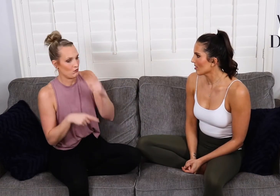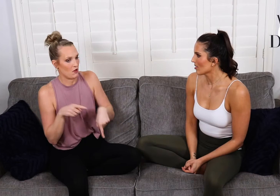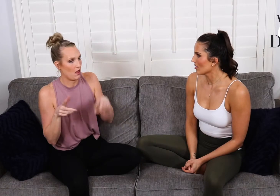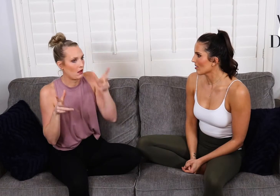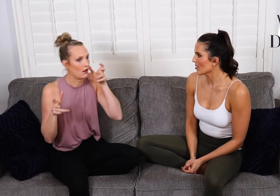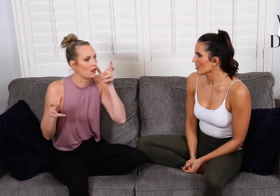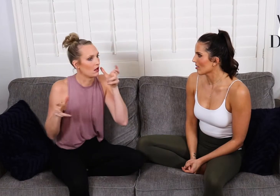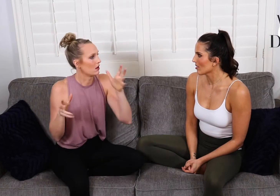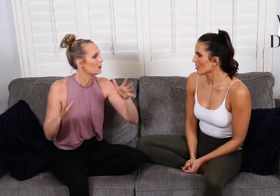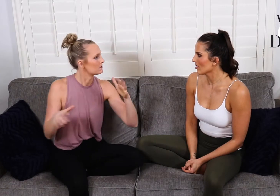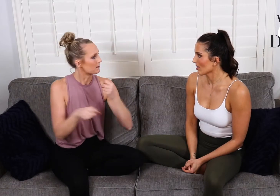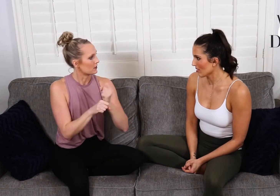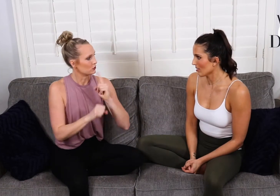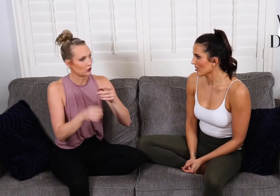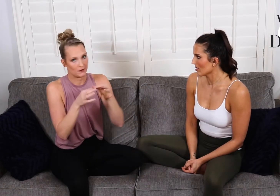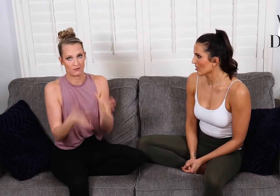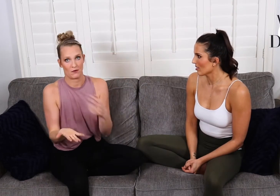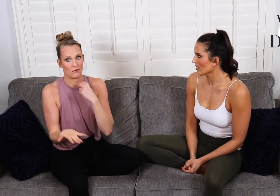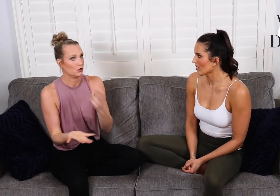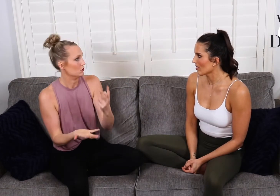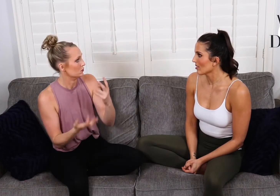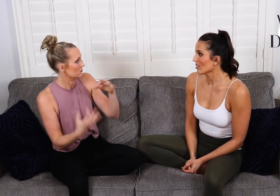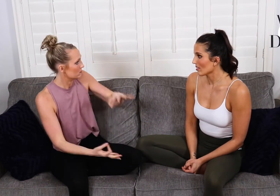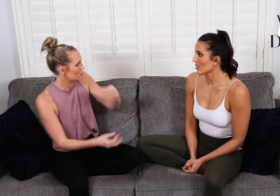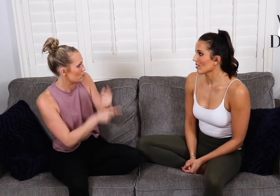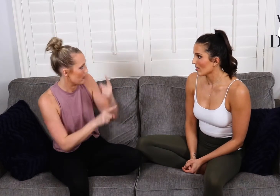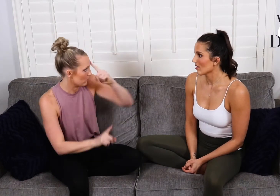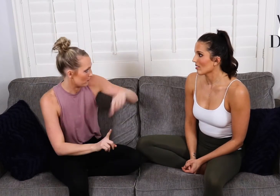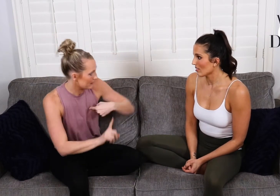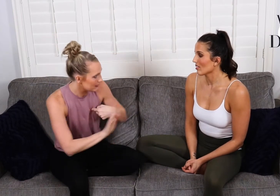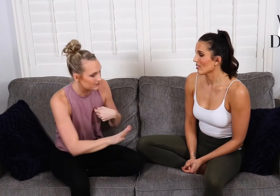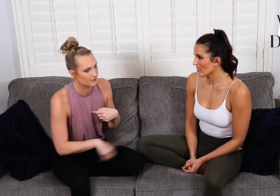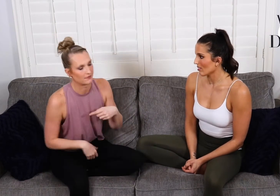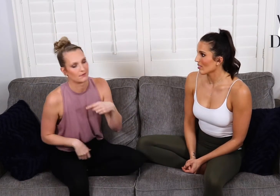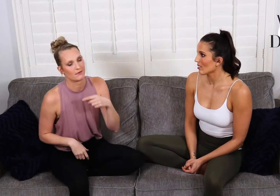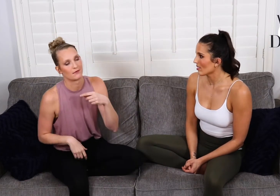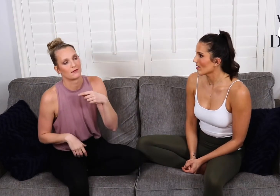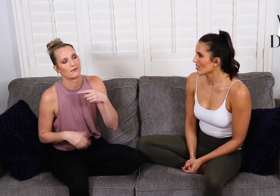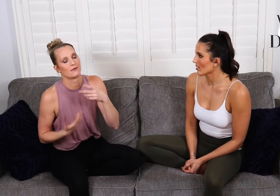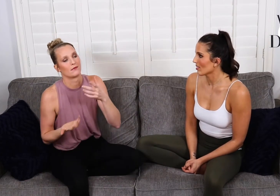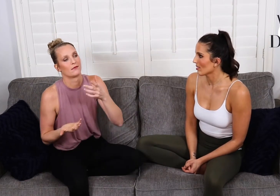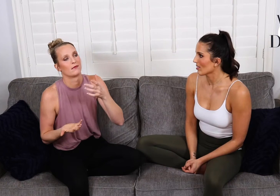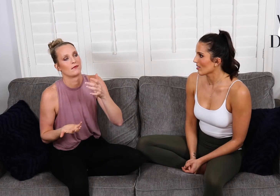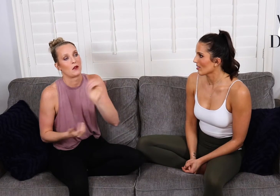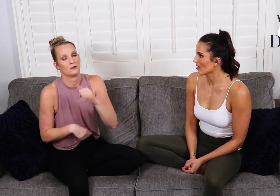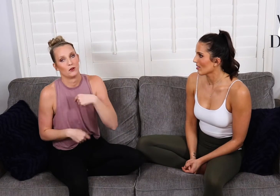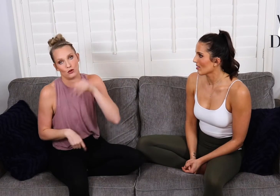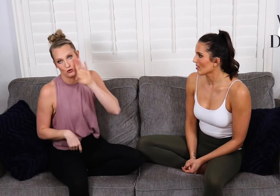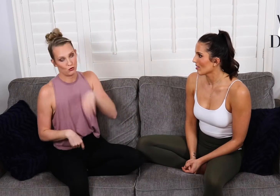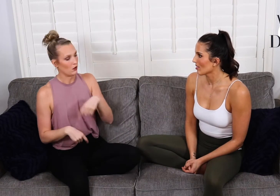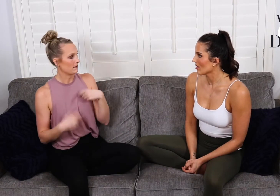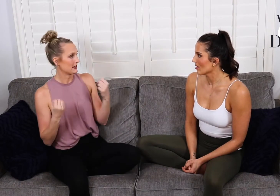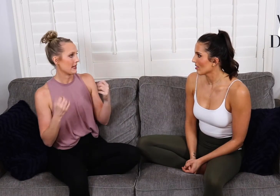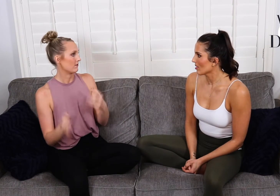like you, I can't hear and make sure that the interpreters voice correctly for me. And I also know that